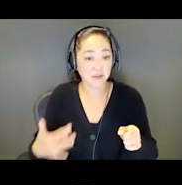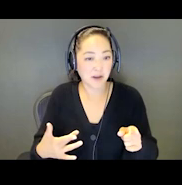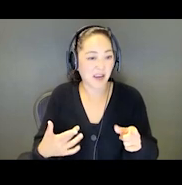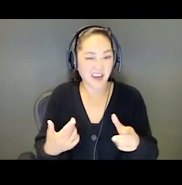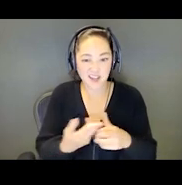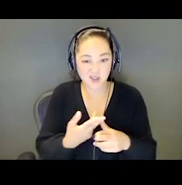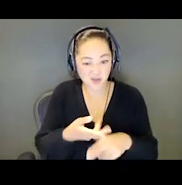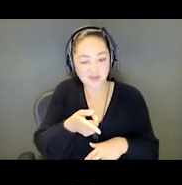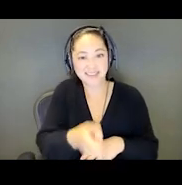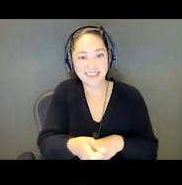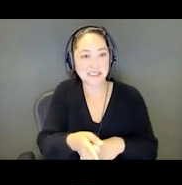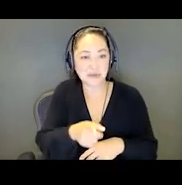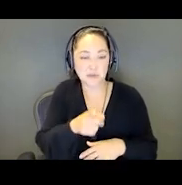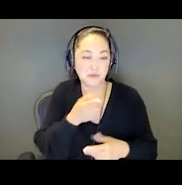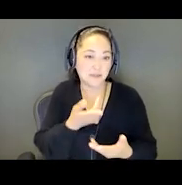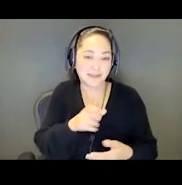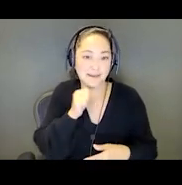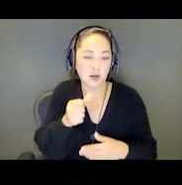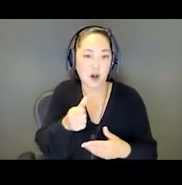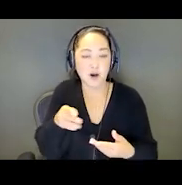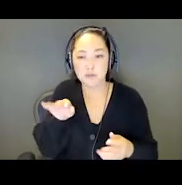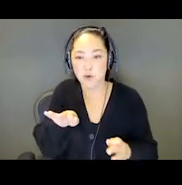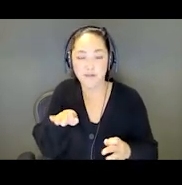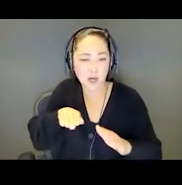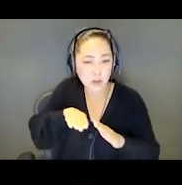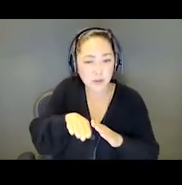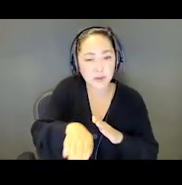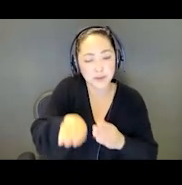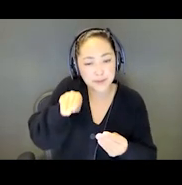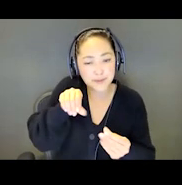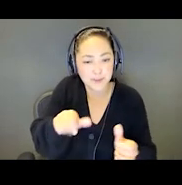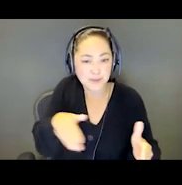bicycling industry.